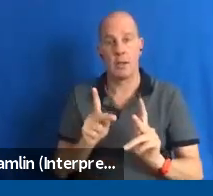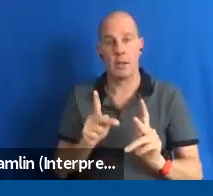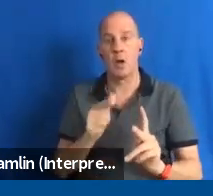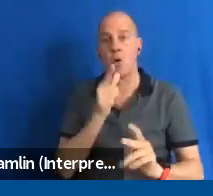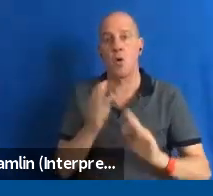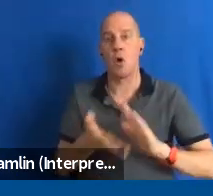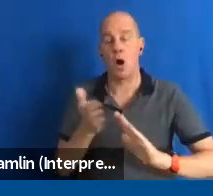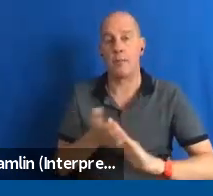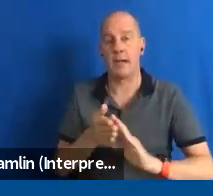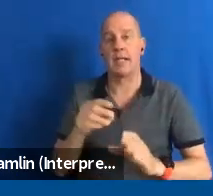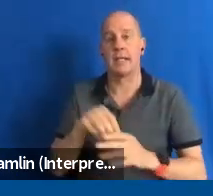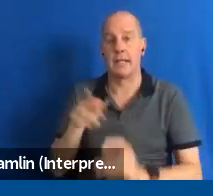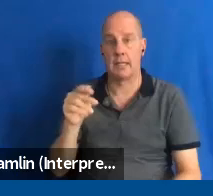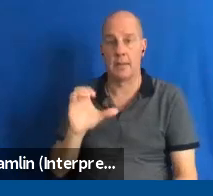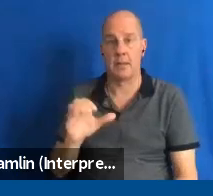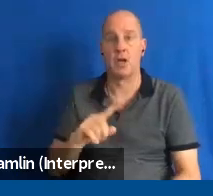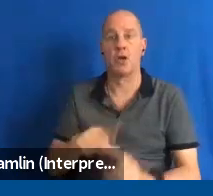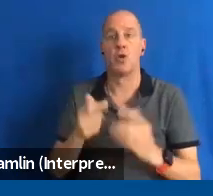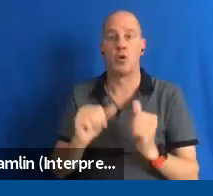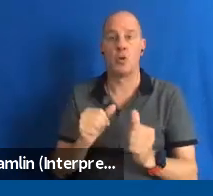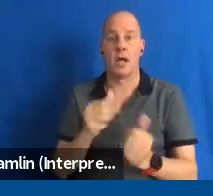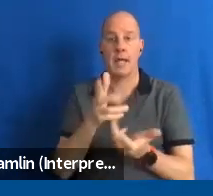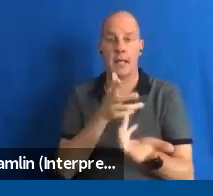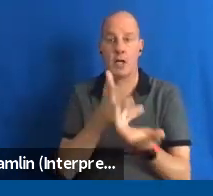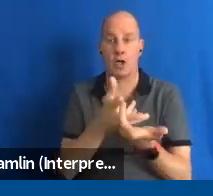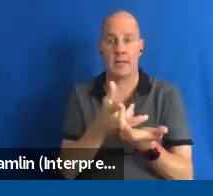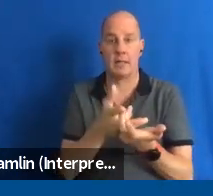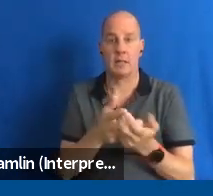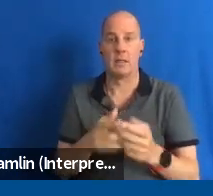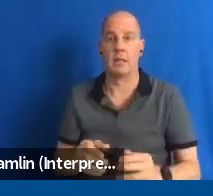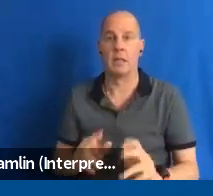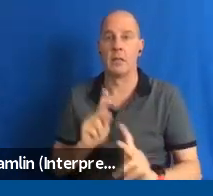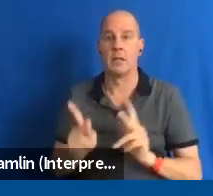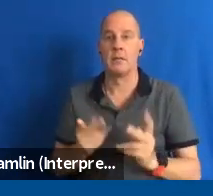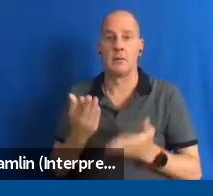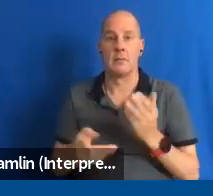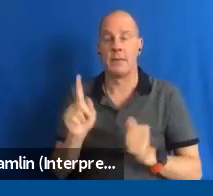in the public to try to accommodate. So even though people might still need to wear masks,